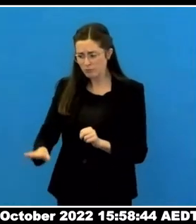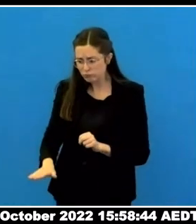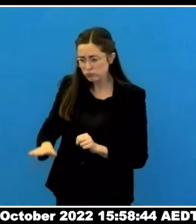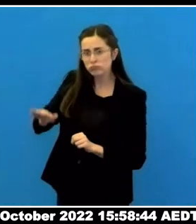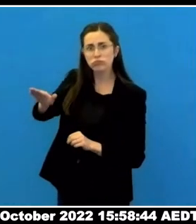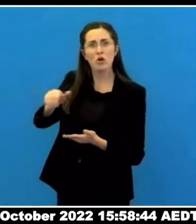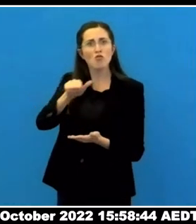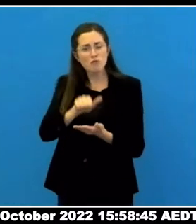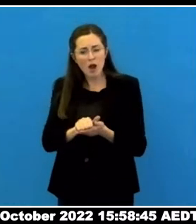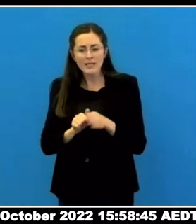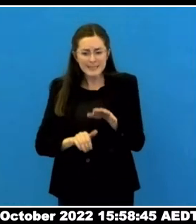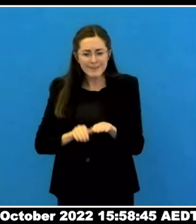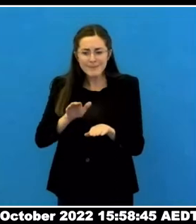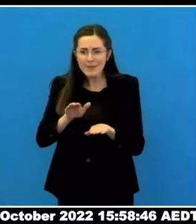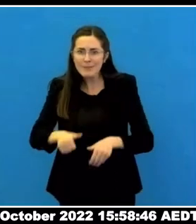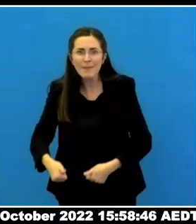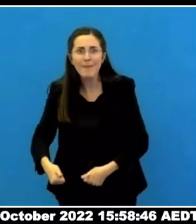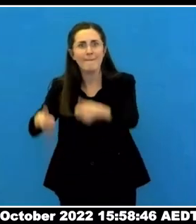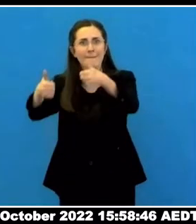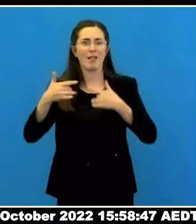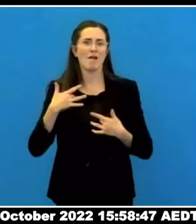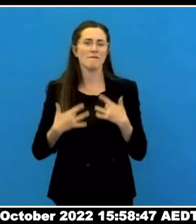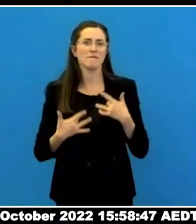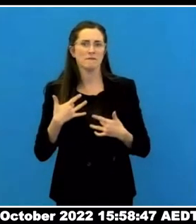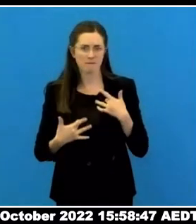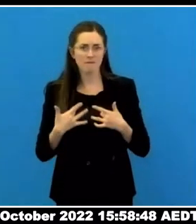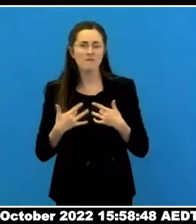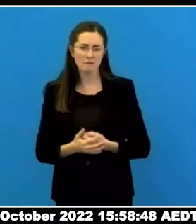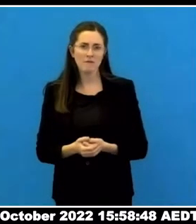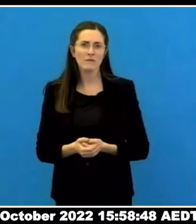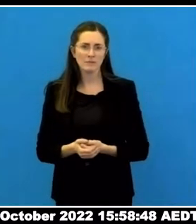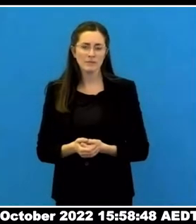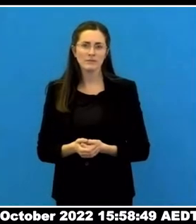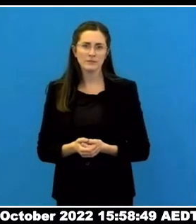and also pause whoever actually help them, pause that